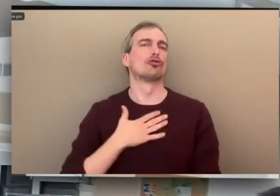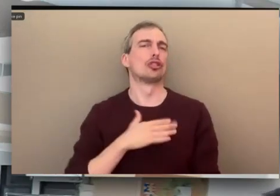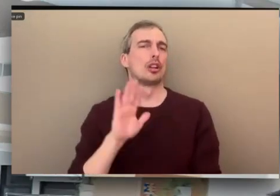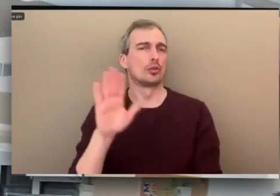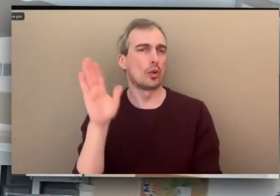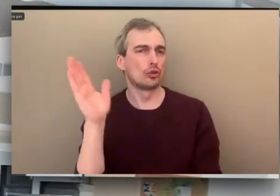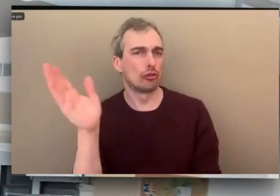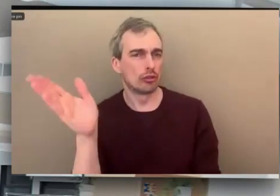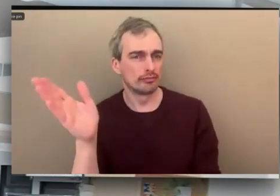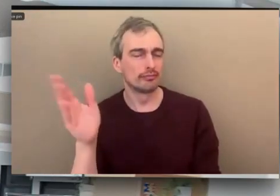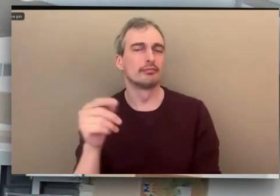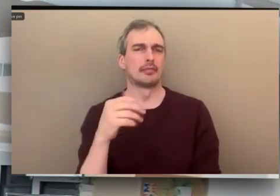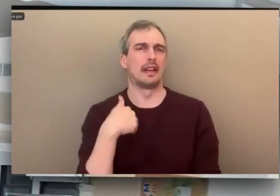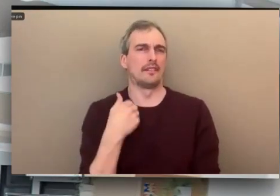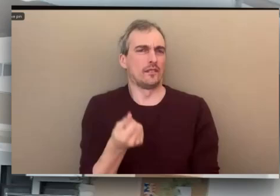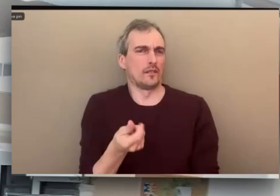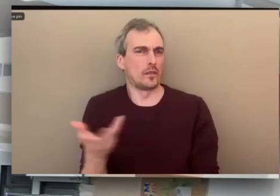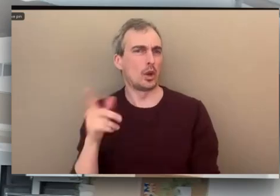We'll just kind of mix and match as we go. So I'll start over here.